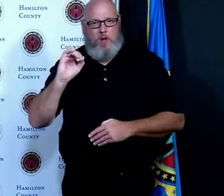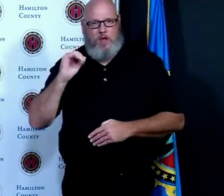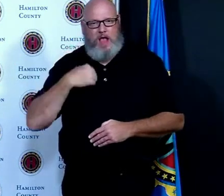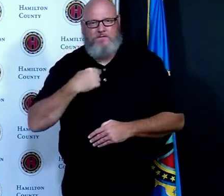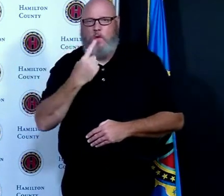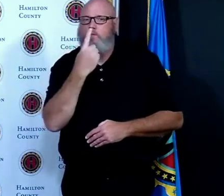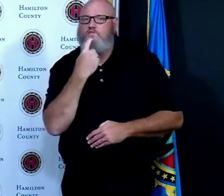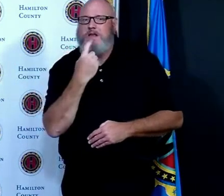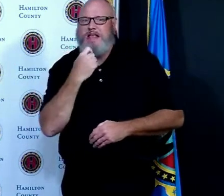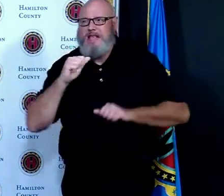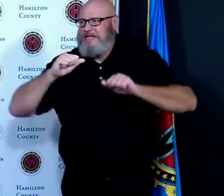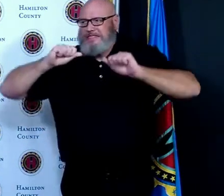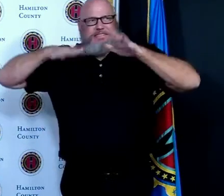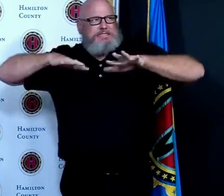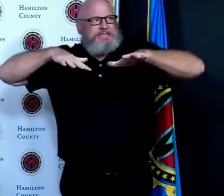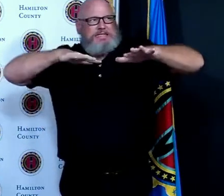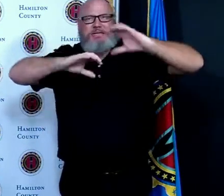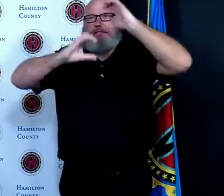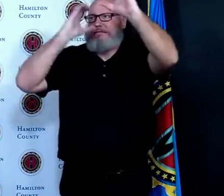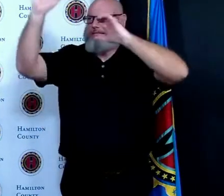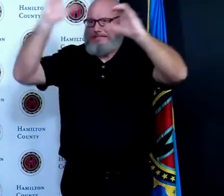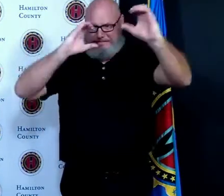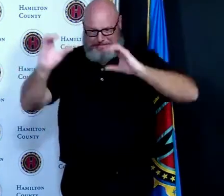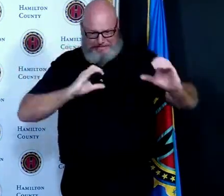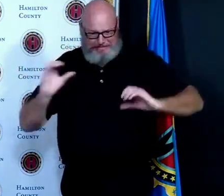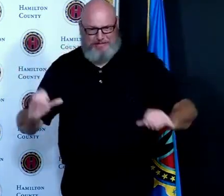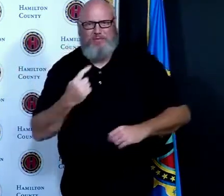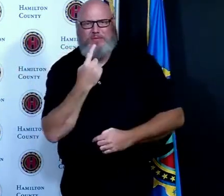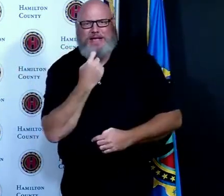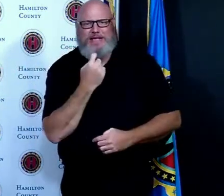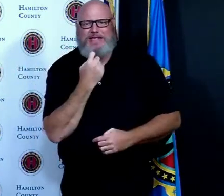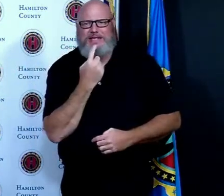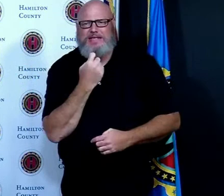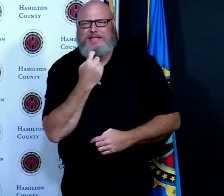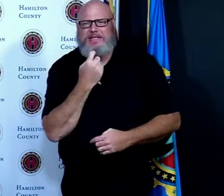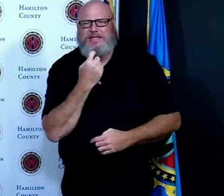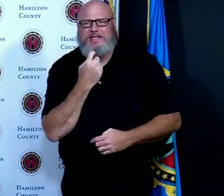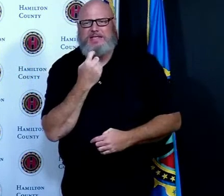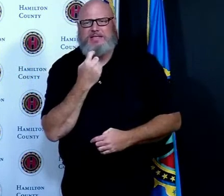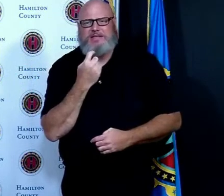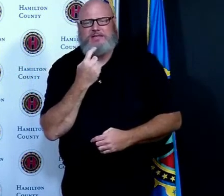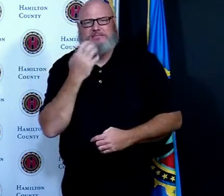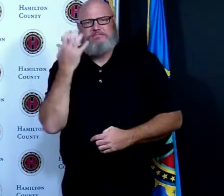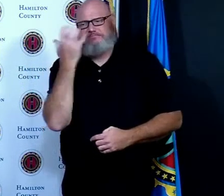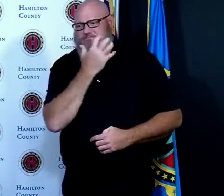are phrases that the Governor is using to describe what's happening in Ohio related to Covid-19.